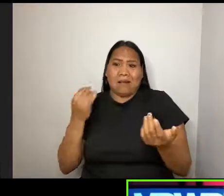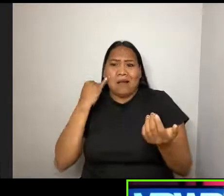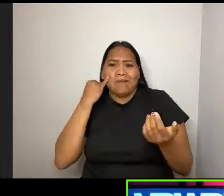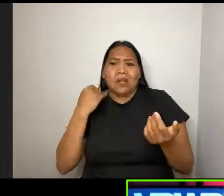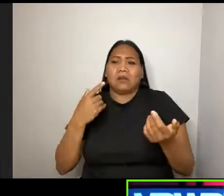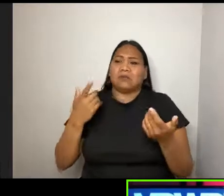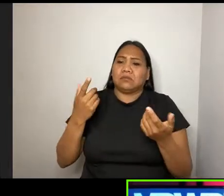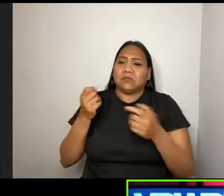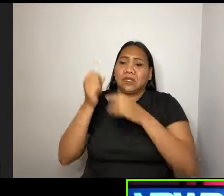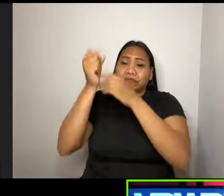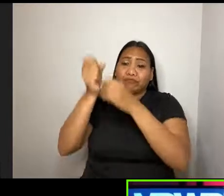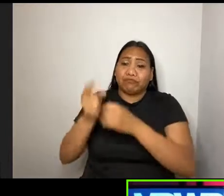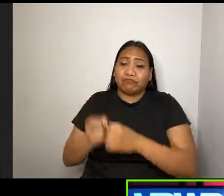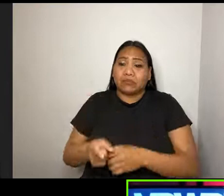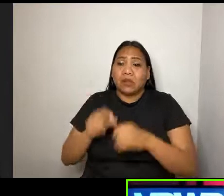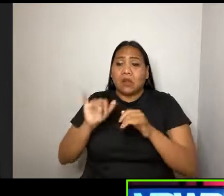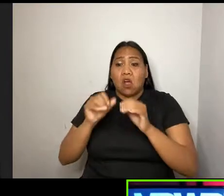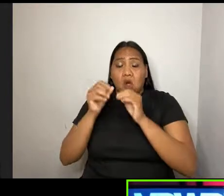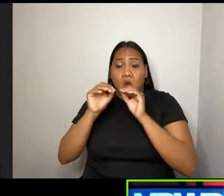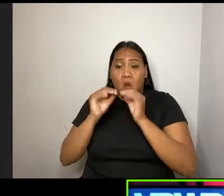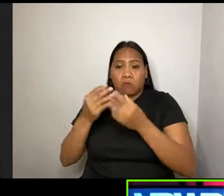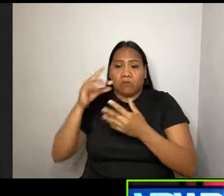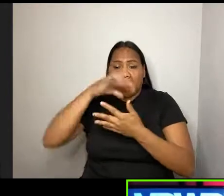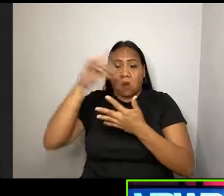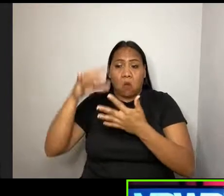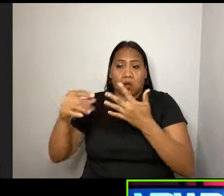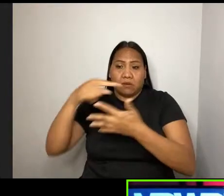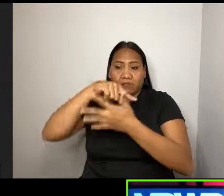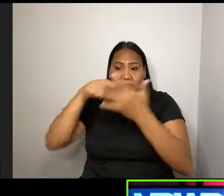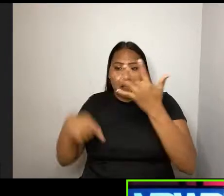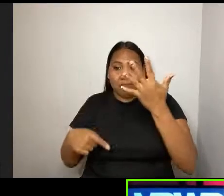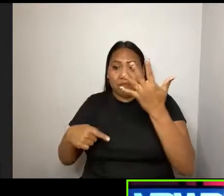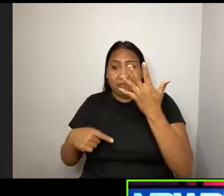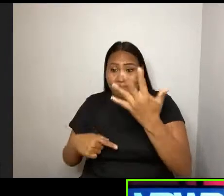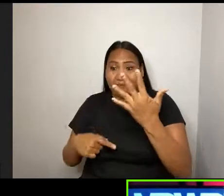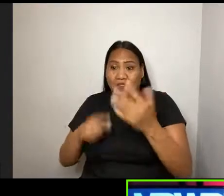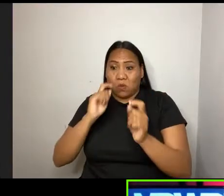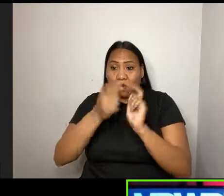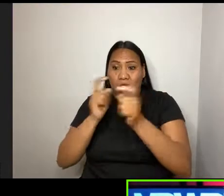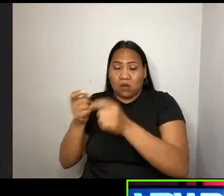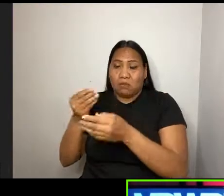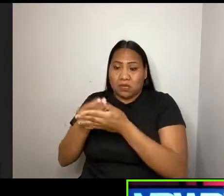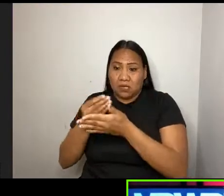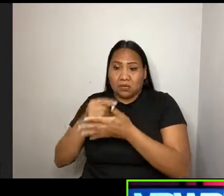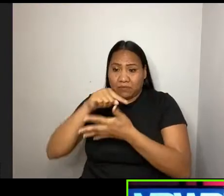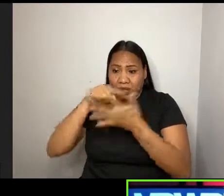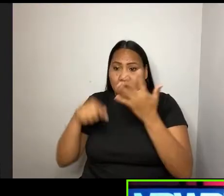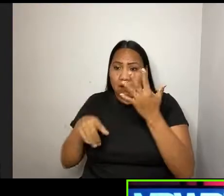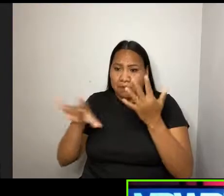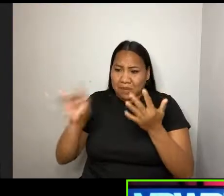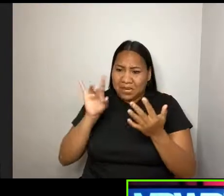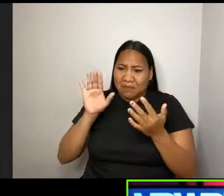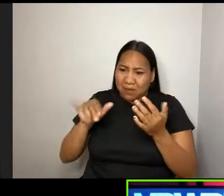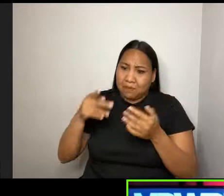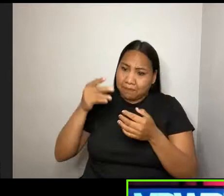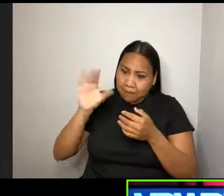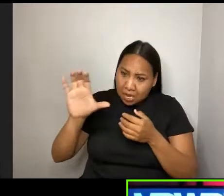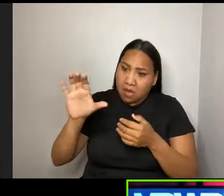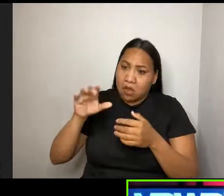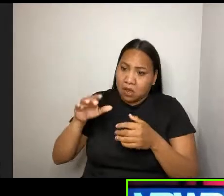a certain amount of money to, divert that money to people of color founded nonprofits. Make sure that